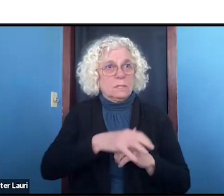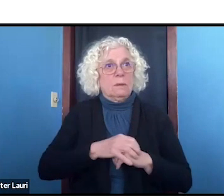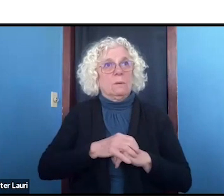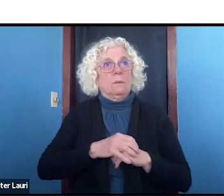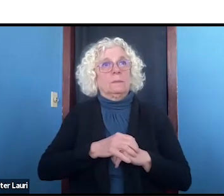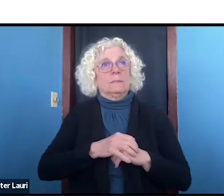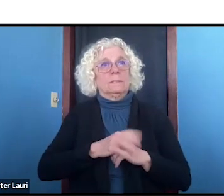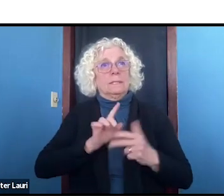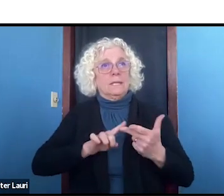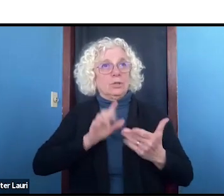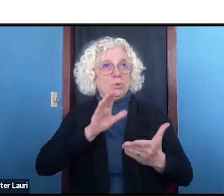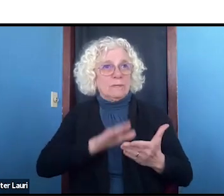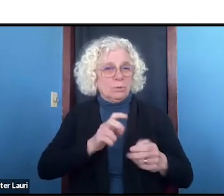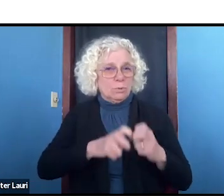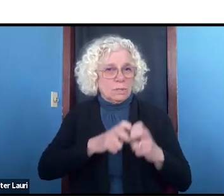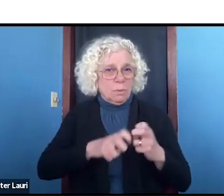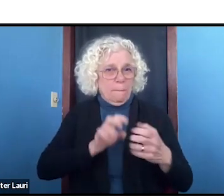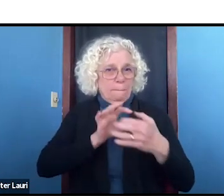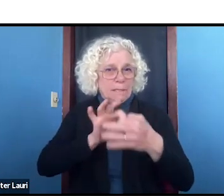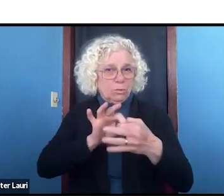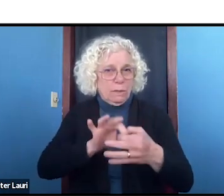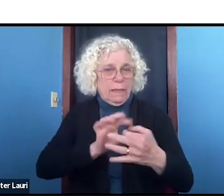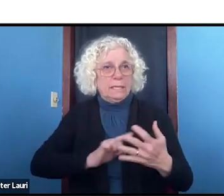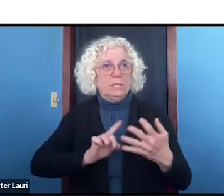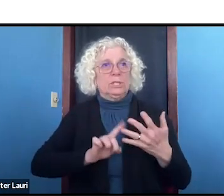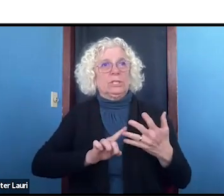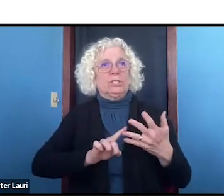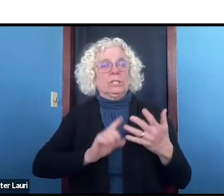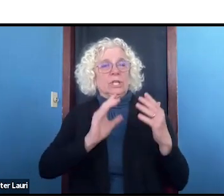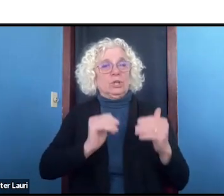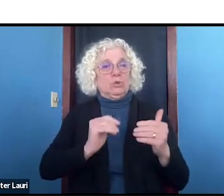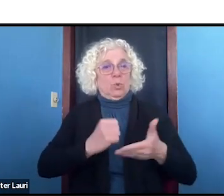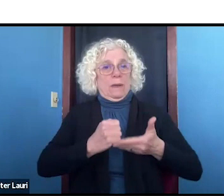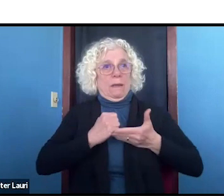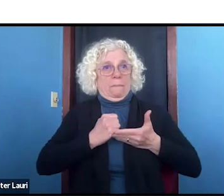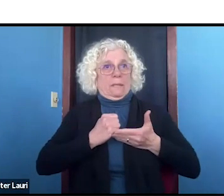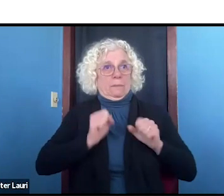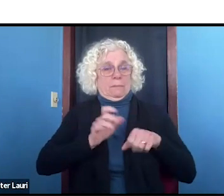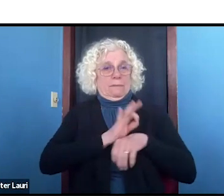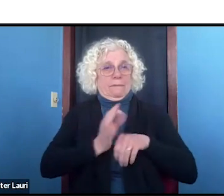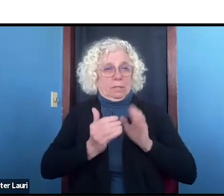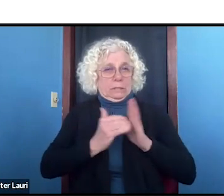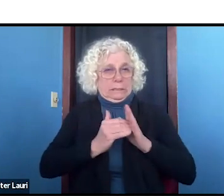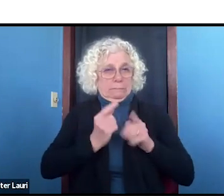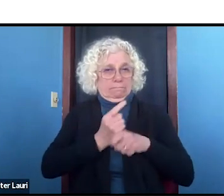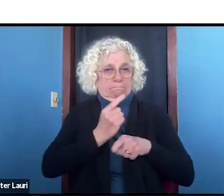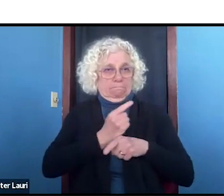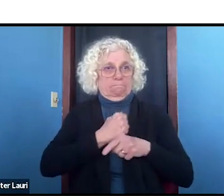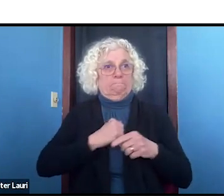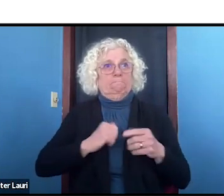to restore the my functioning and in my role, and to also restore me